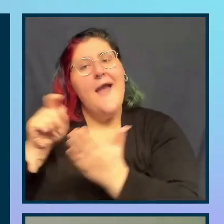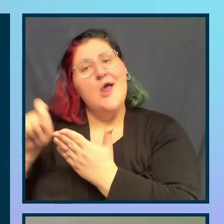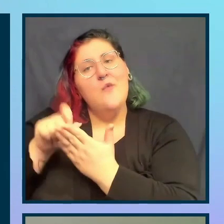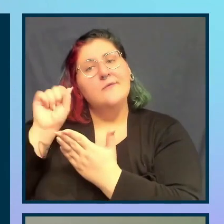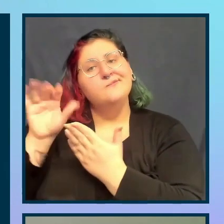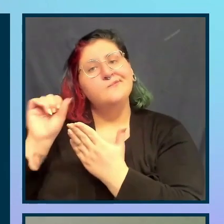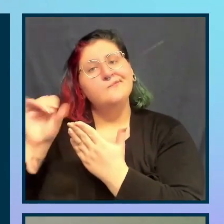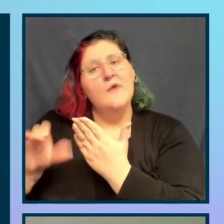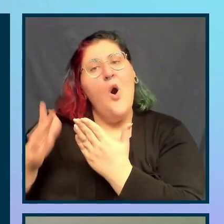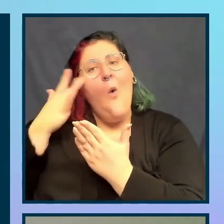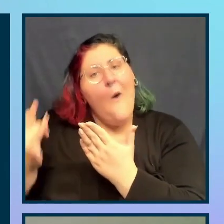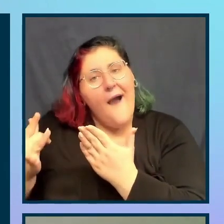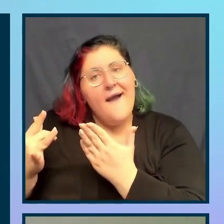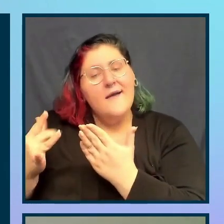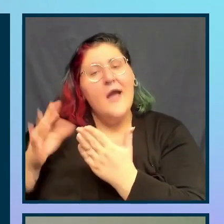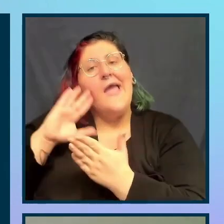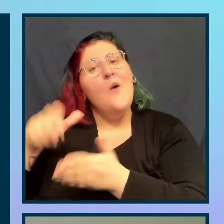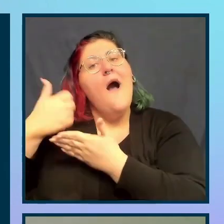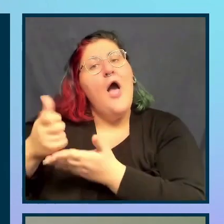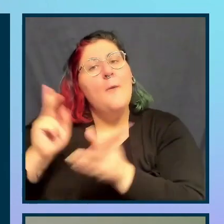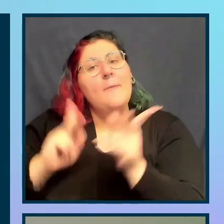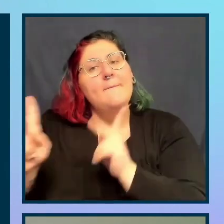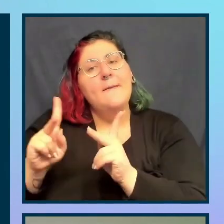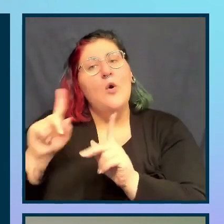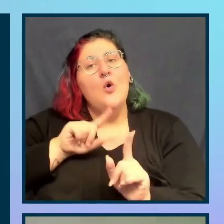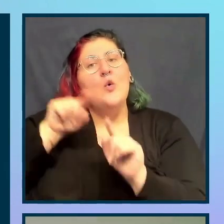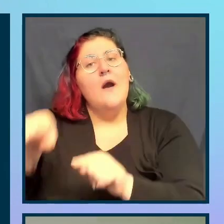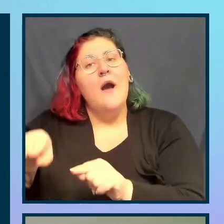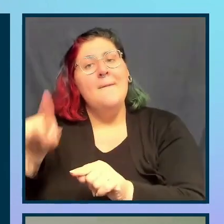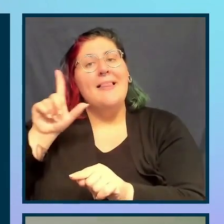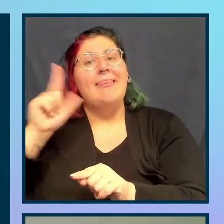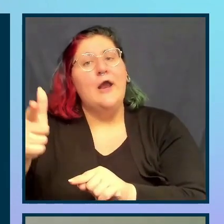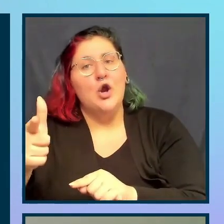evaluate their context versus your context. And I know I've gone a little over.